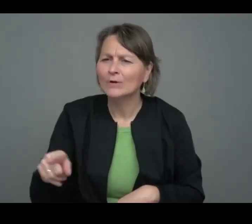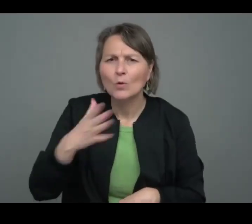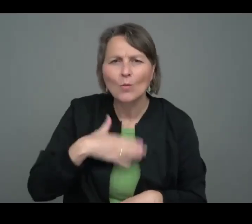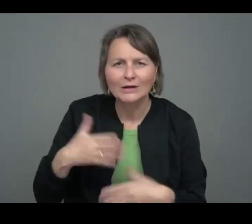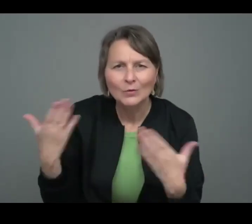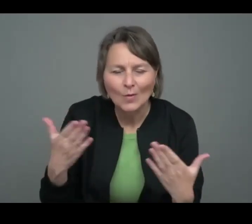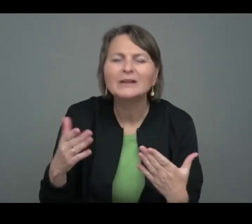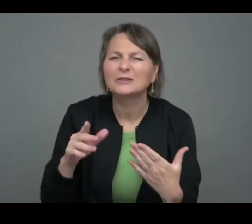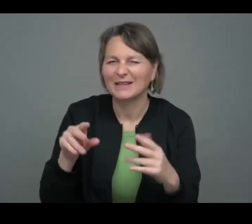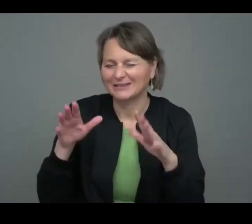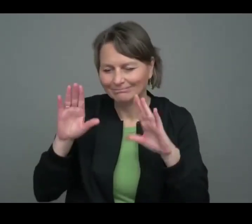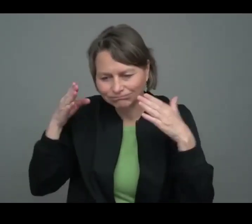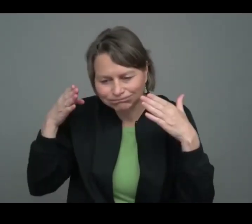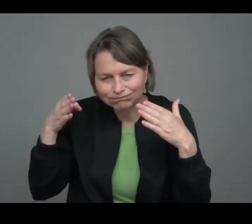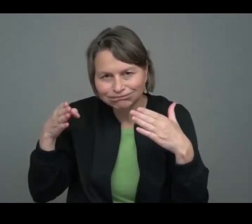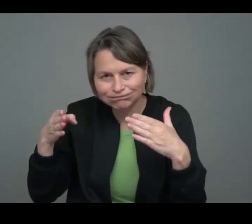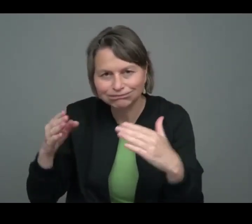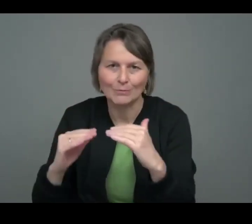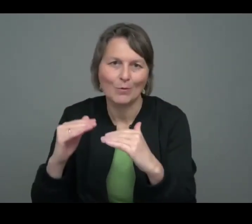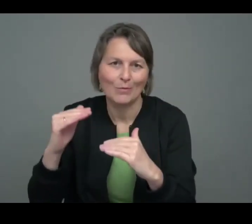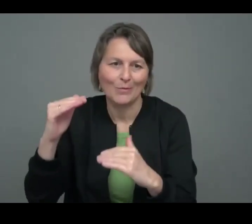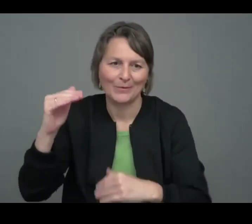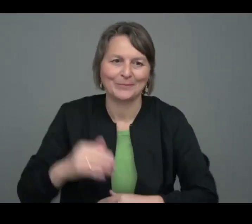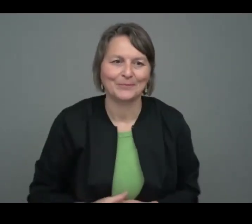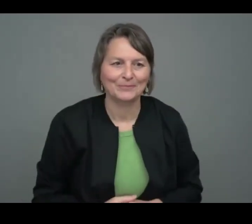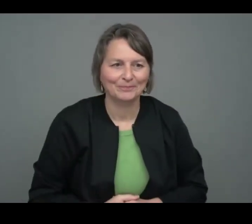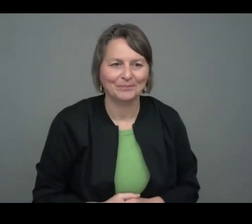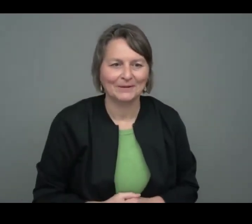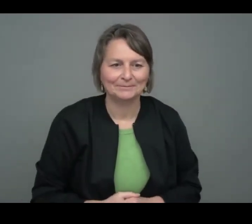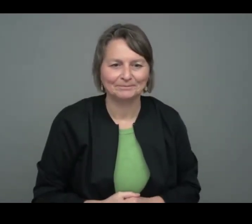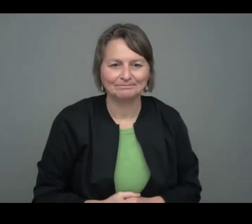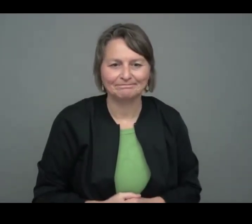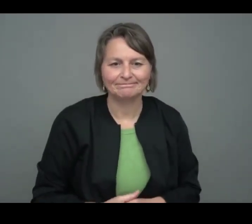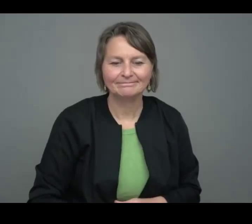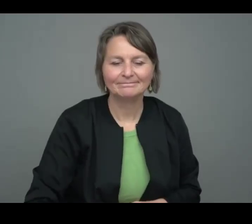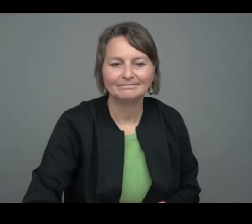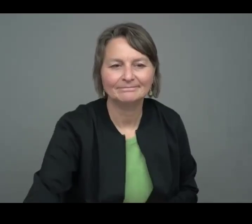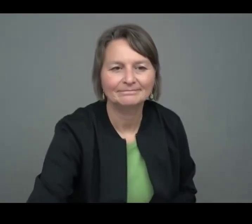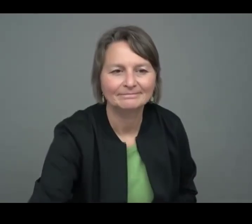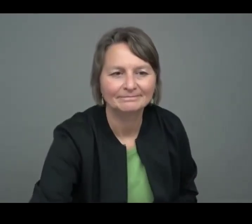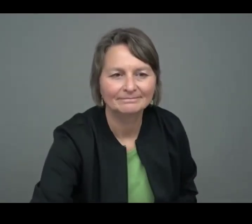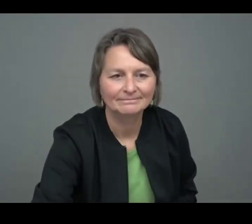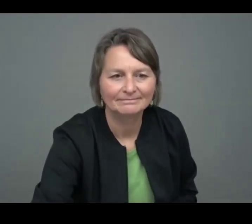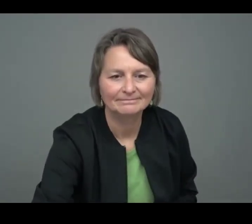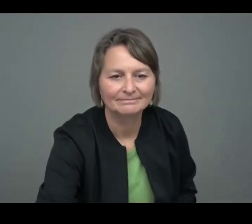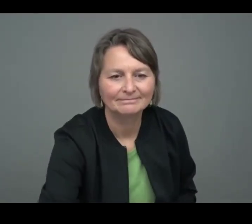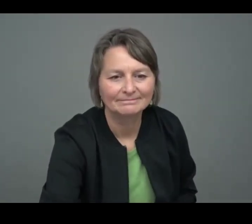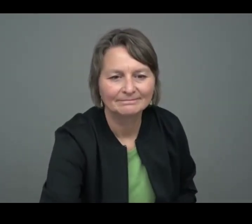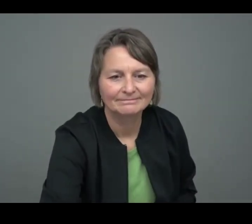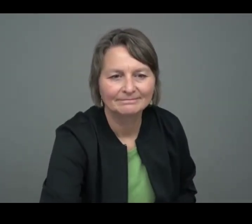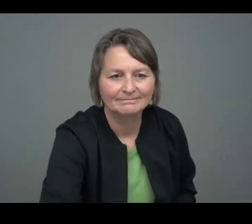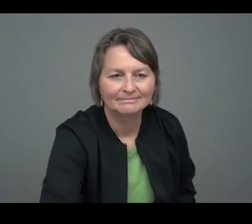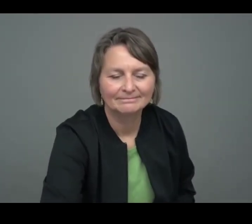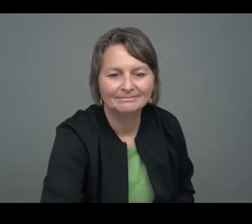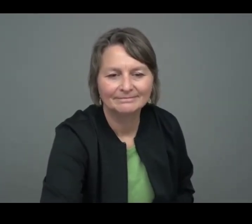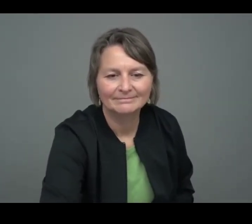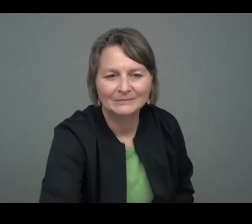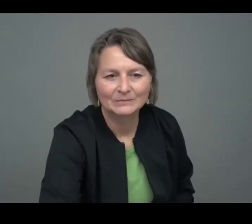Furthermore, these perspectives help us to focus more on research and have more findings and